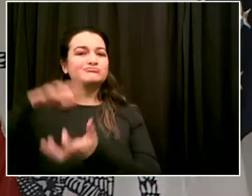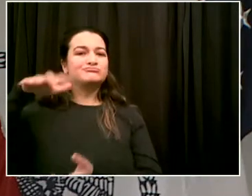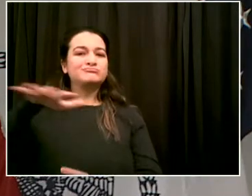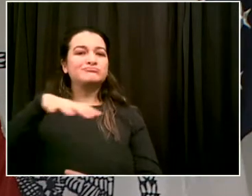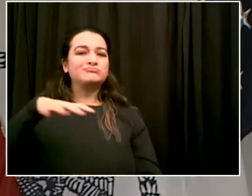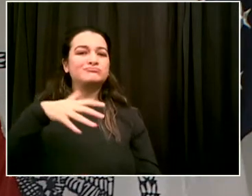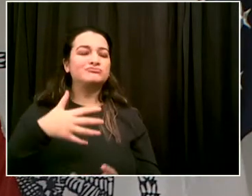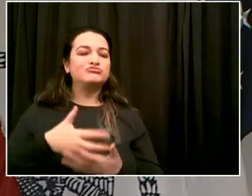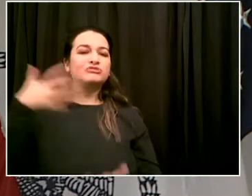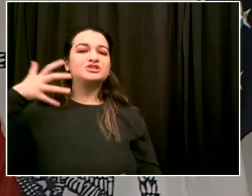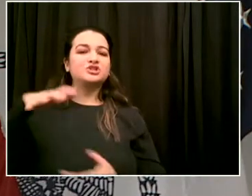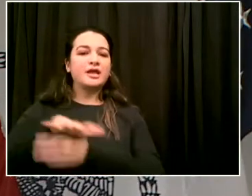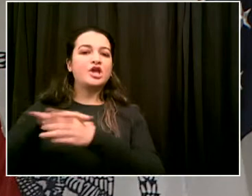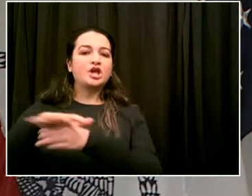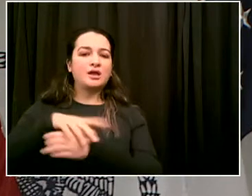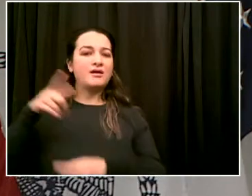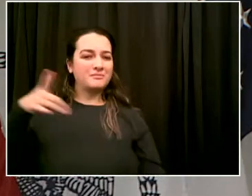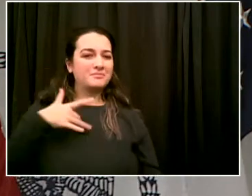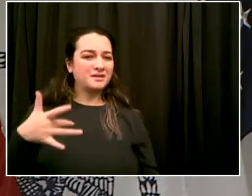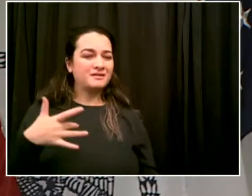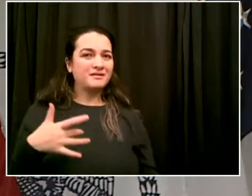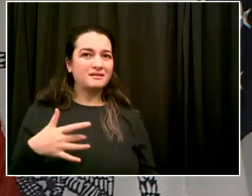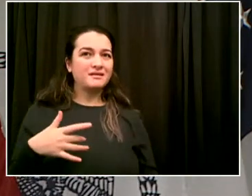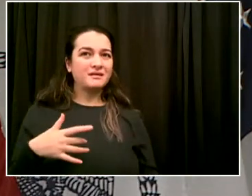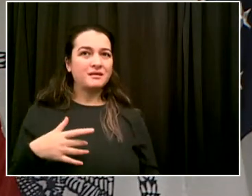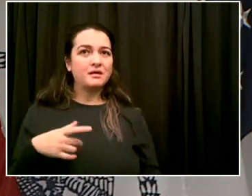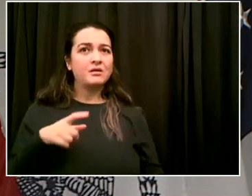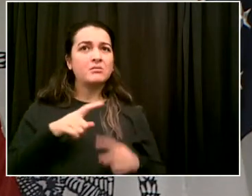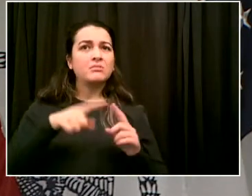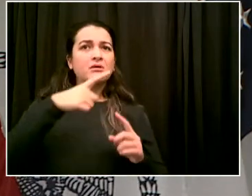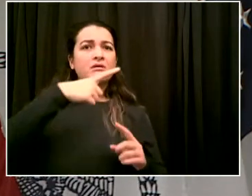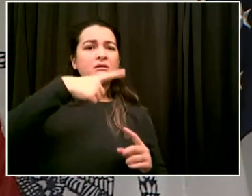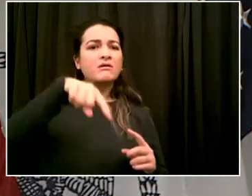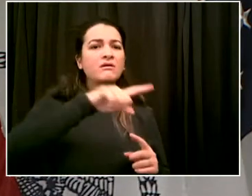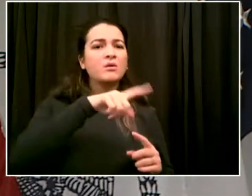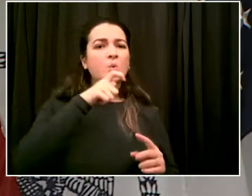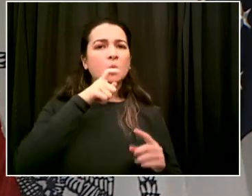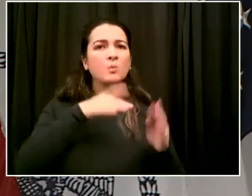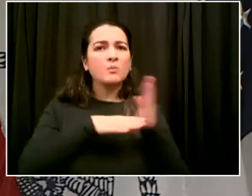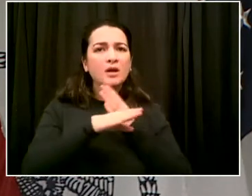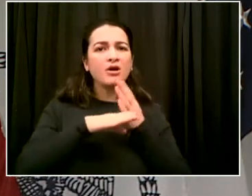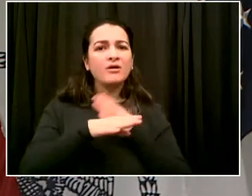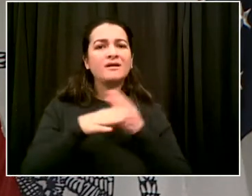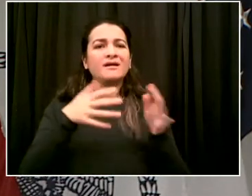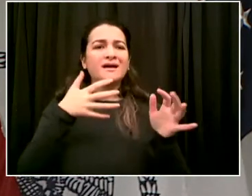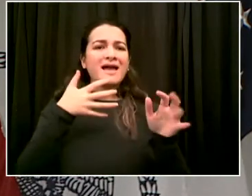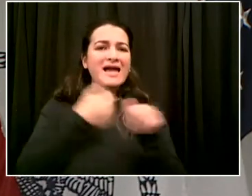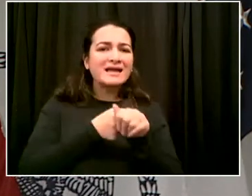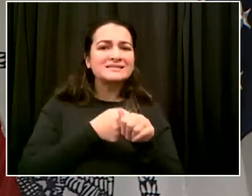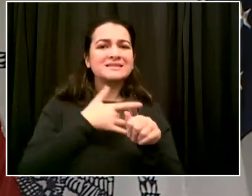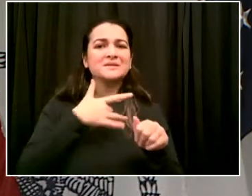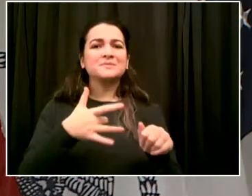WHAT WE YOU DO THIS YEAR TO MAKE CAR FREE PUBLIC SPACE OR EVEN A COMPLETE BIKE